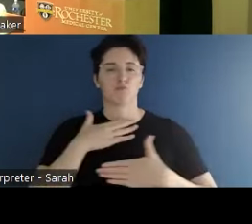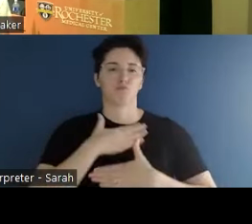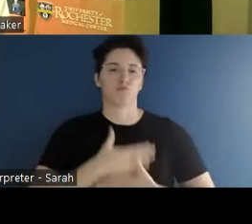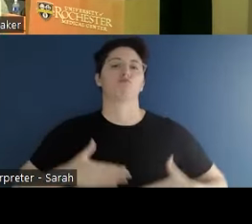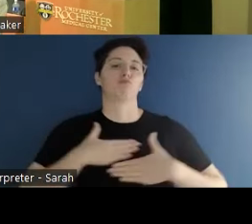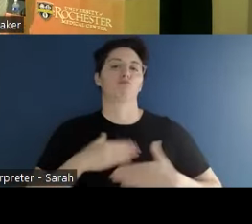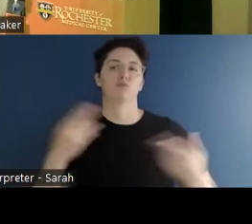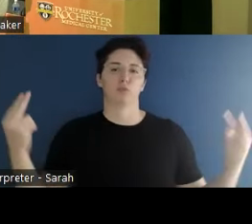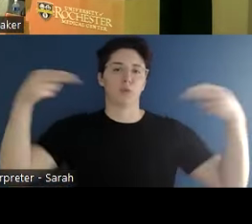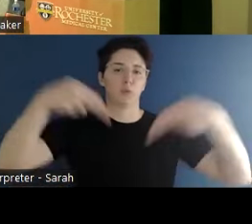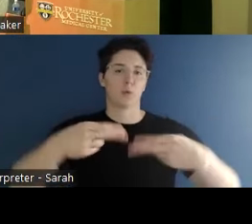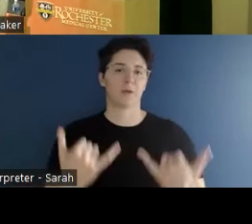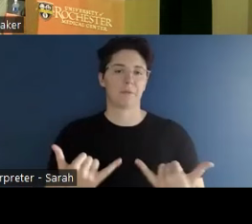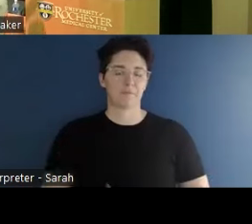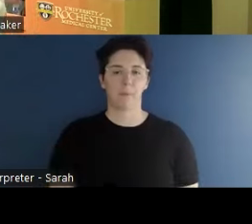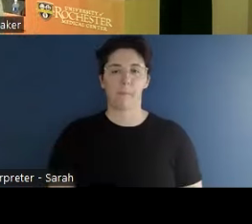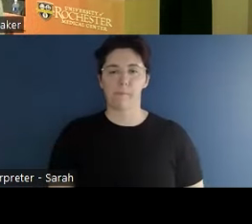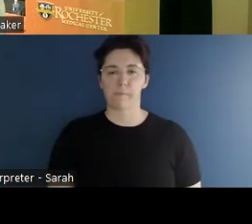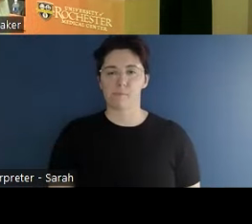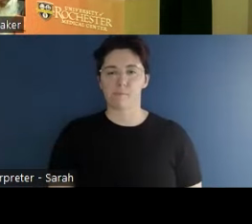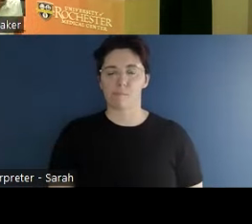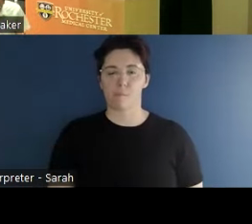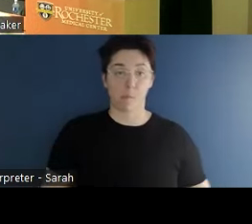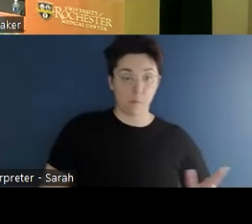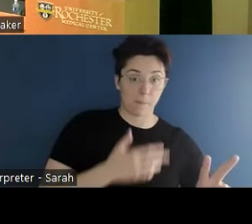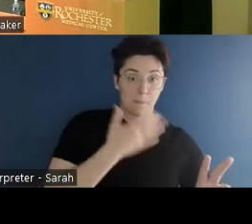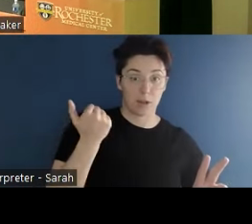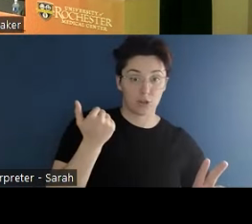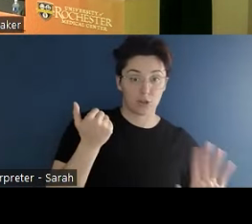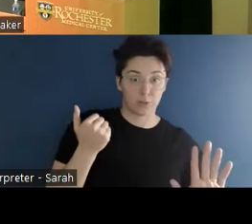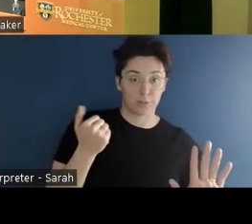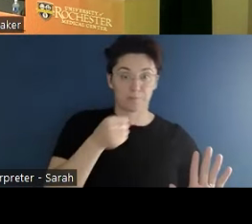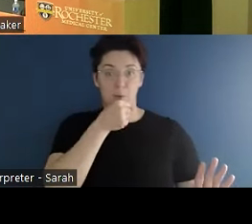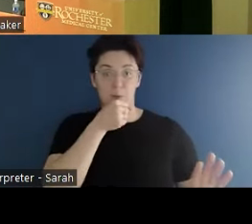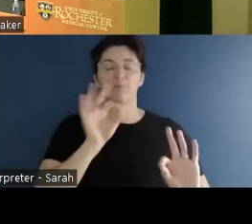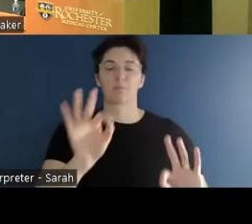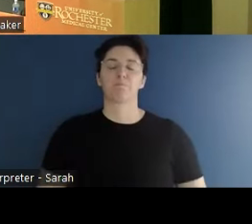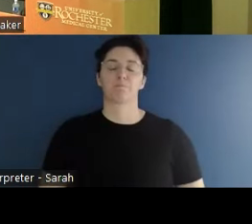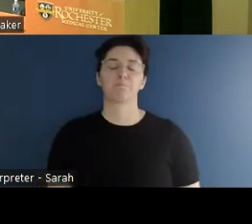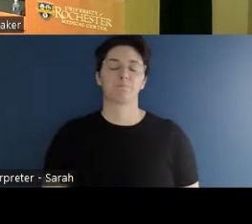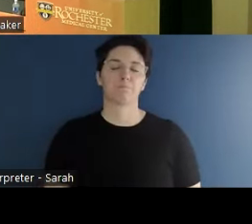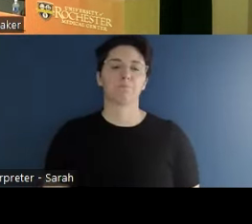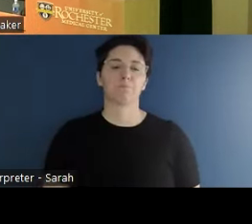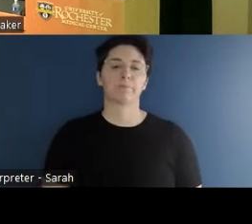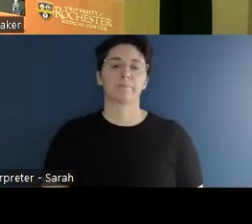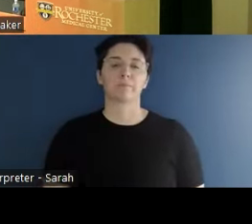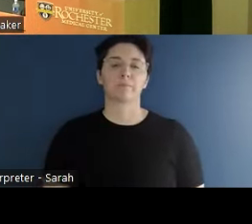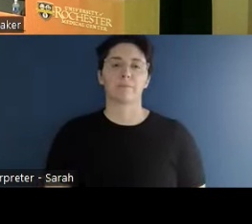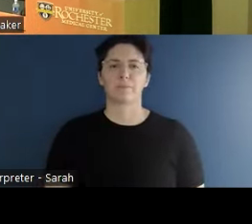today is that better yeah okay um to give me your time and attention